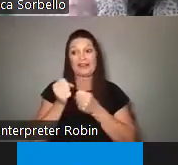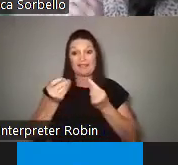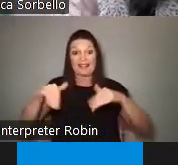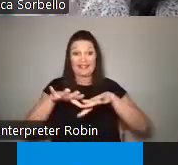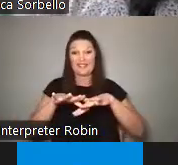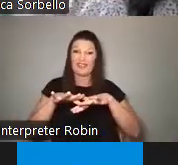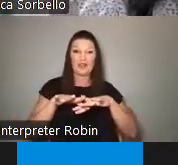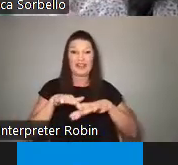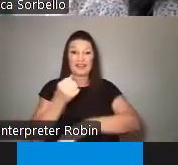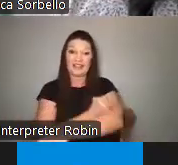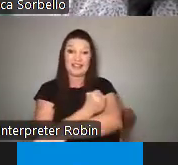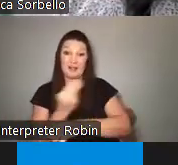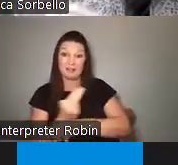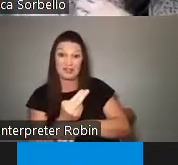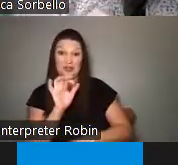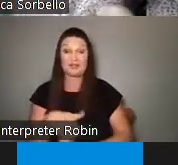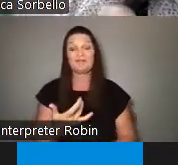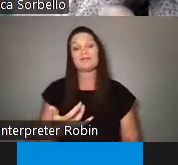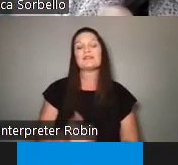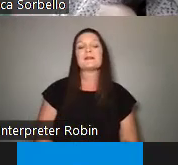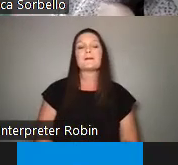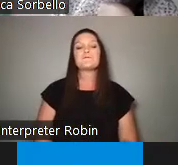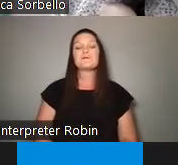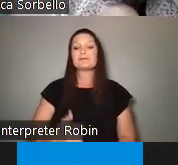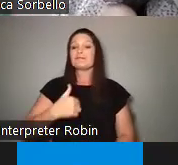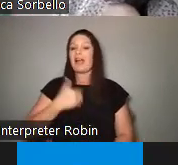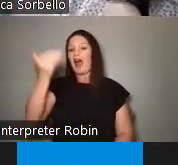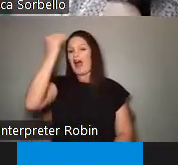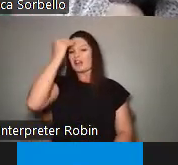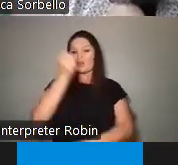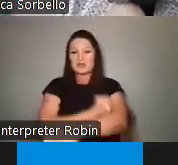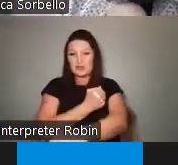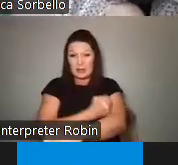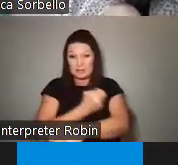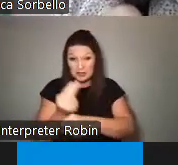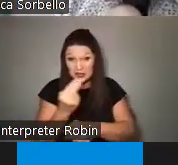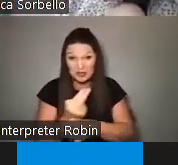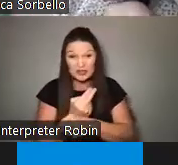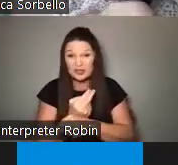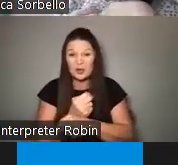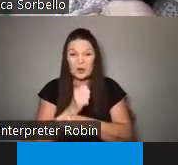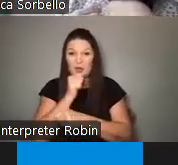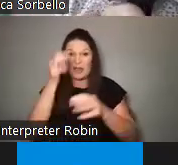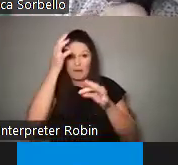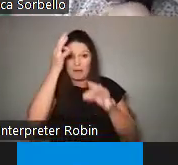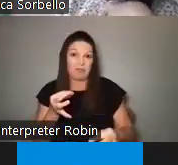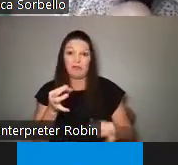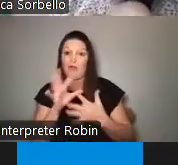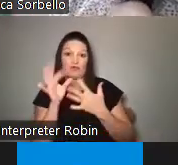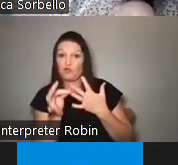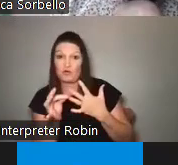was not about, you know, the choice and, you know, choosing to use despite consequences, I really struggled to kind of